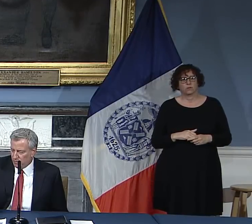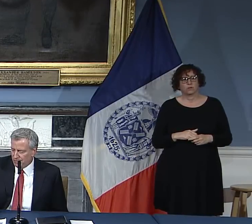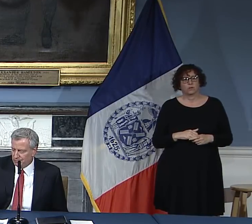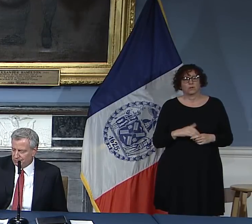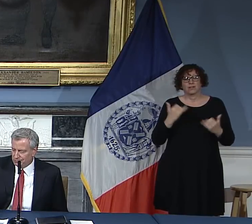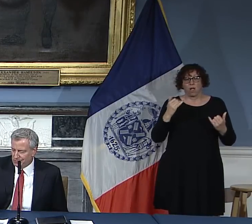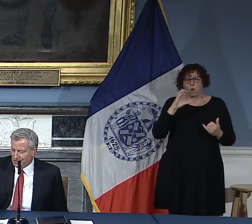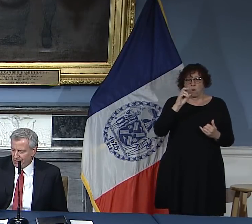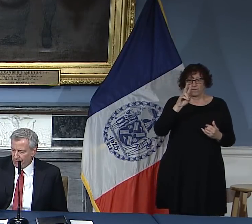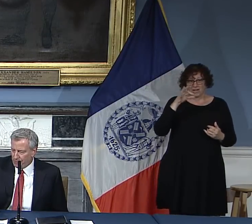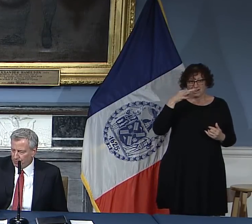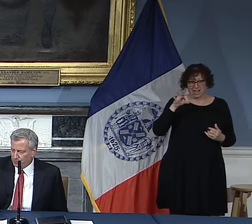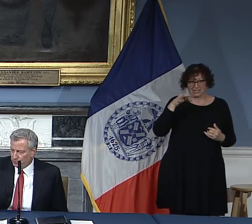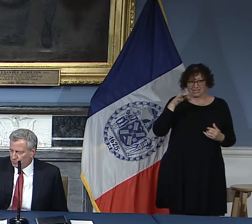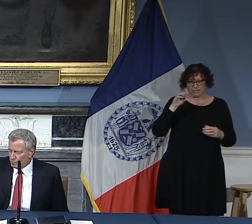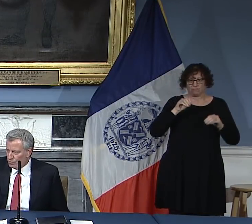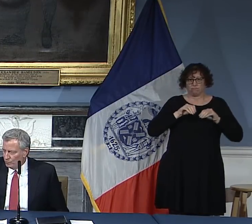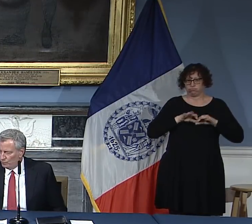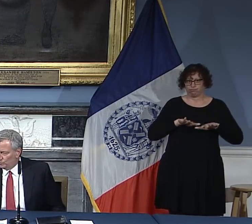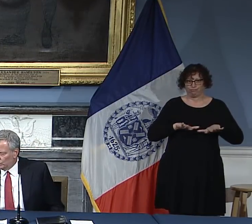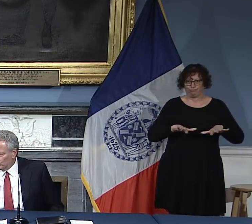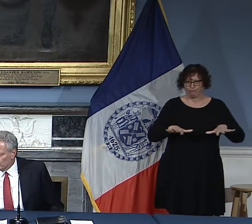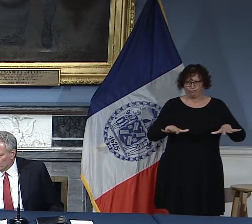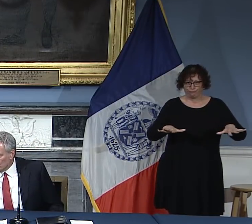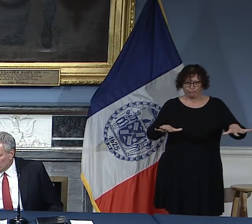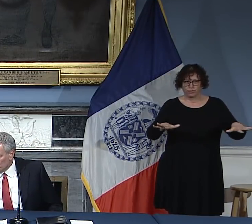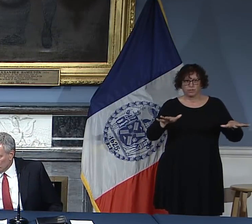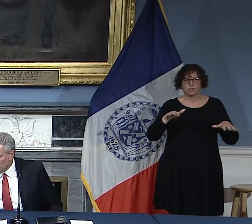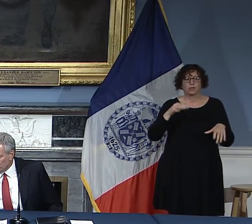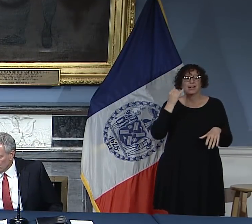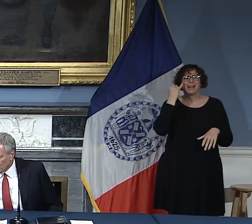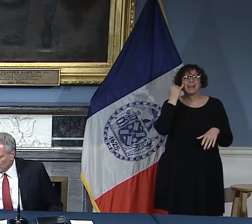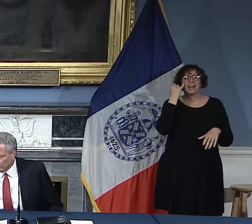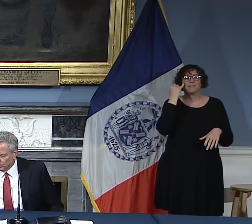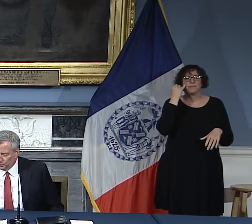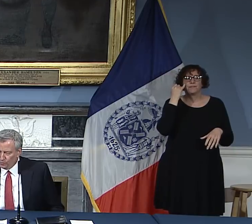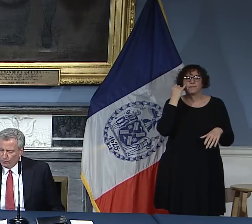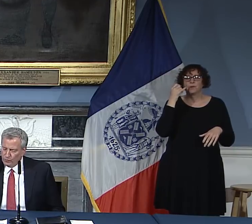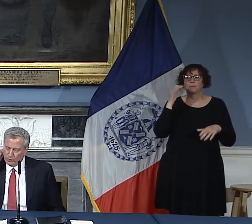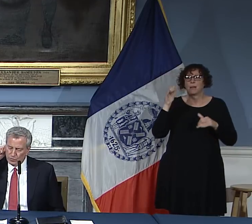TIME WITH THE DEGREE OF COMMUNITY SPREAD THAT WE HAVE, INDIVIDUALS WHO